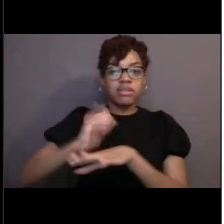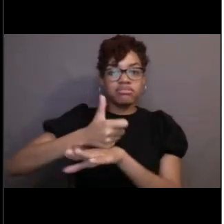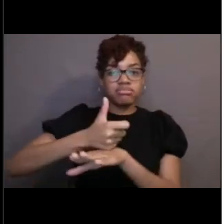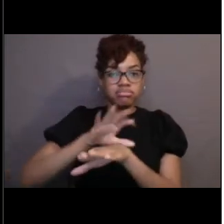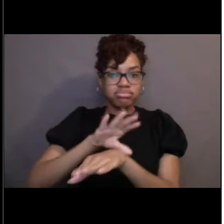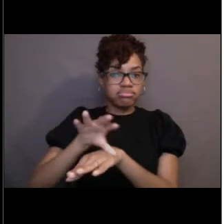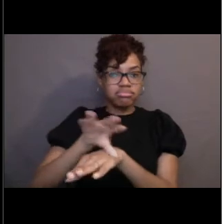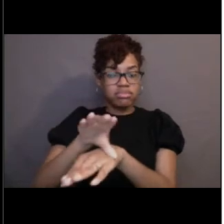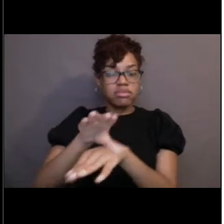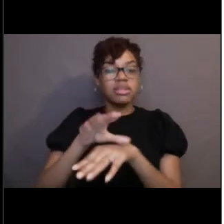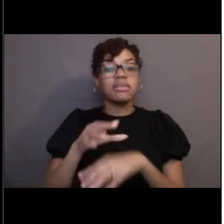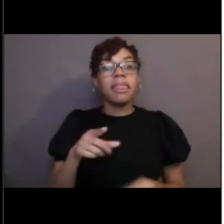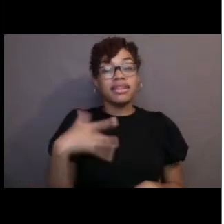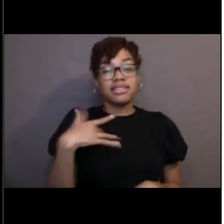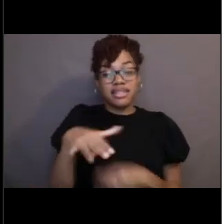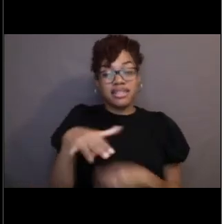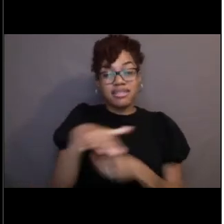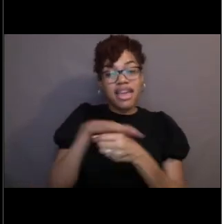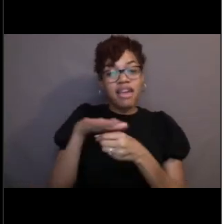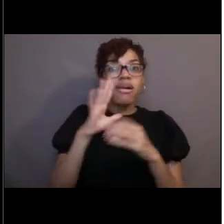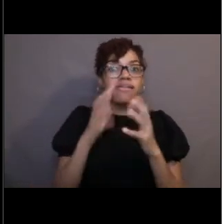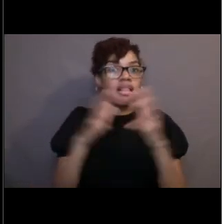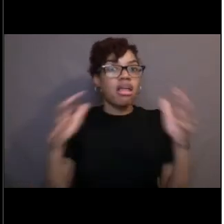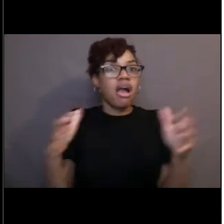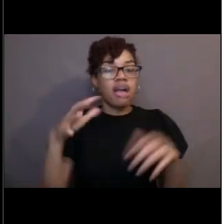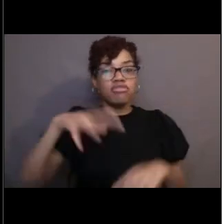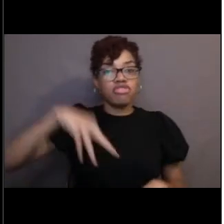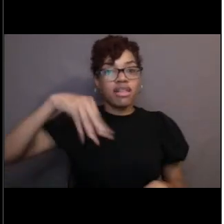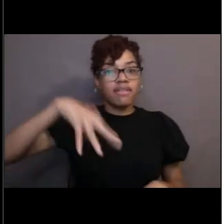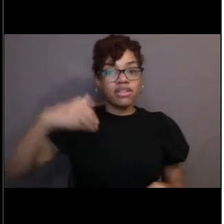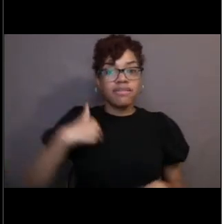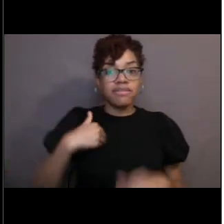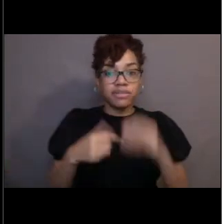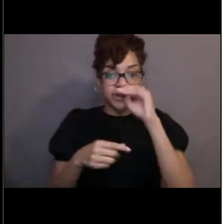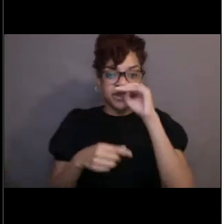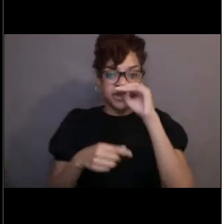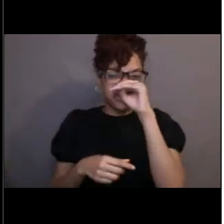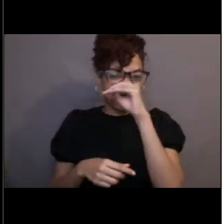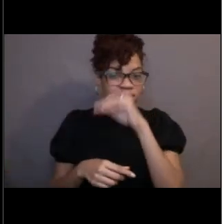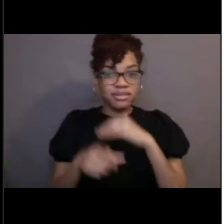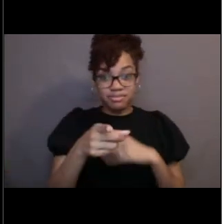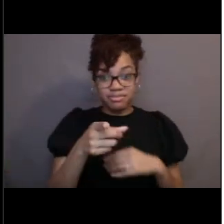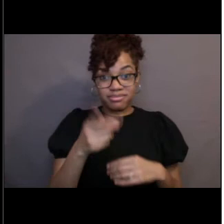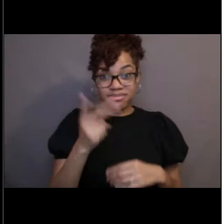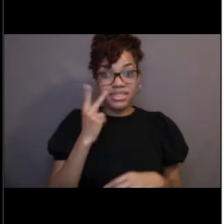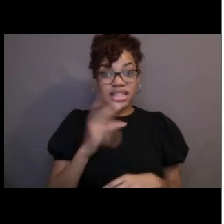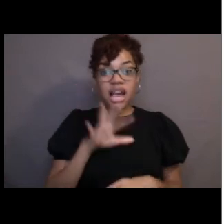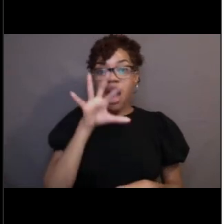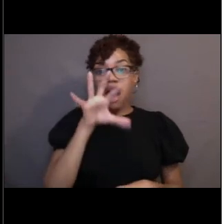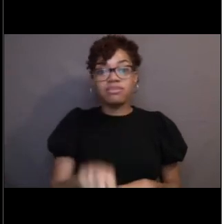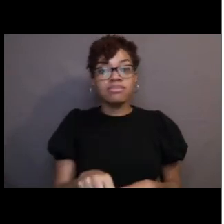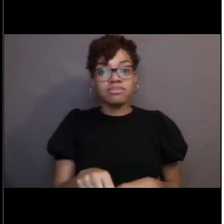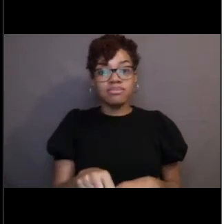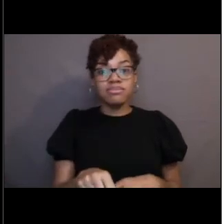And so leatherbacks will swim into this area. And they're very similar to Pac-Man, they'll just keep munching jellyfish as they go along.